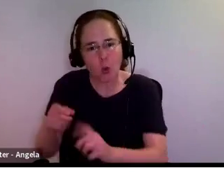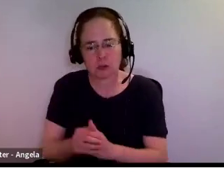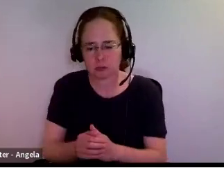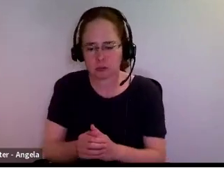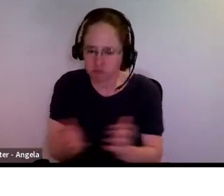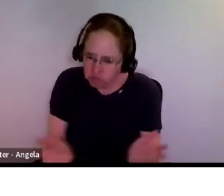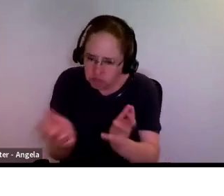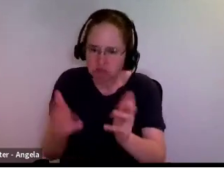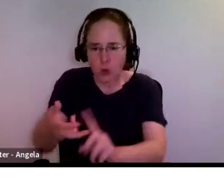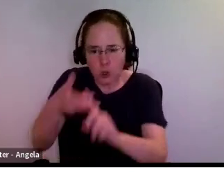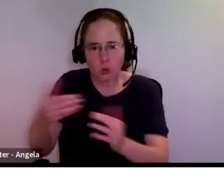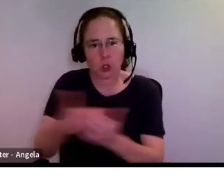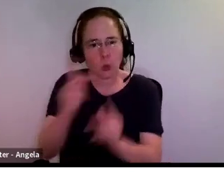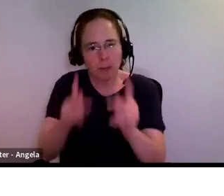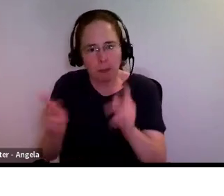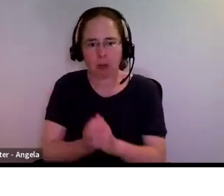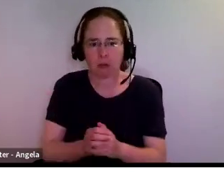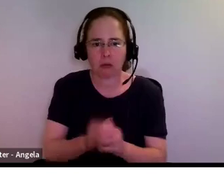recruiting new folks, identifying new allies.